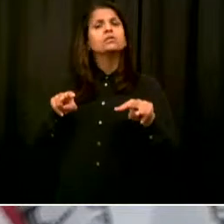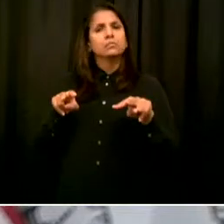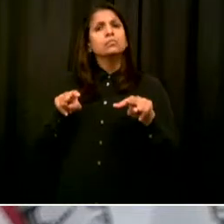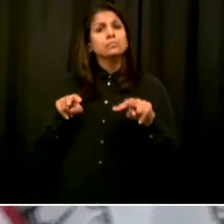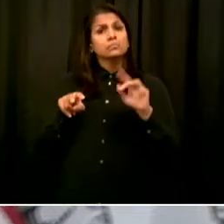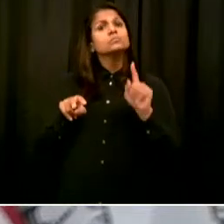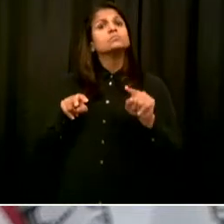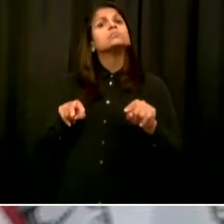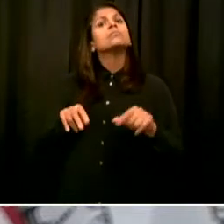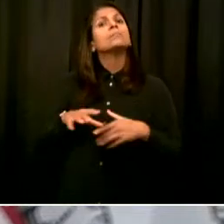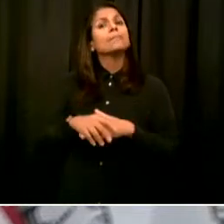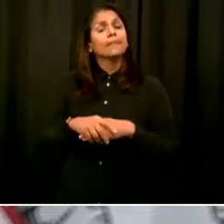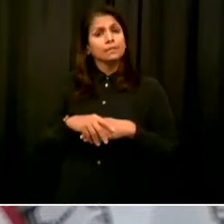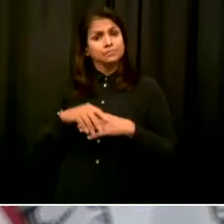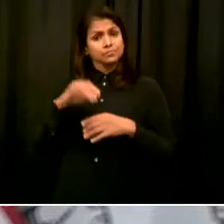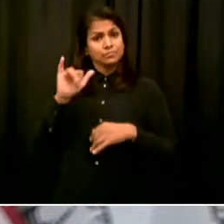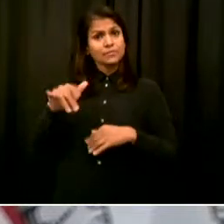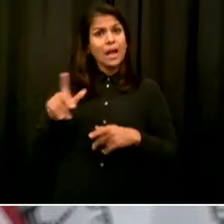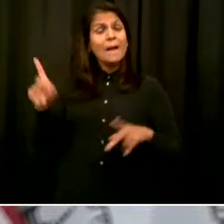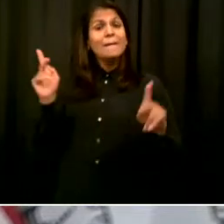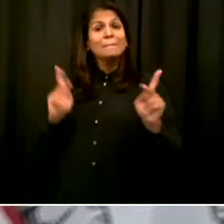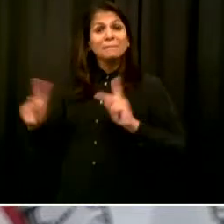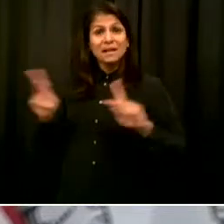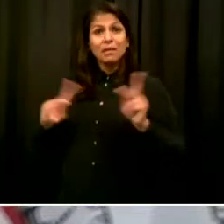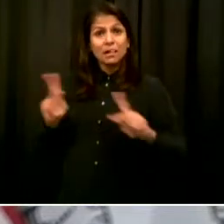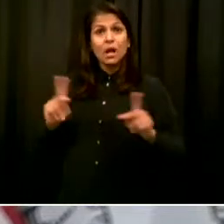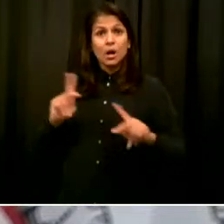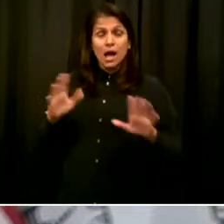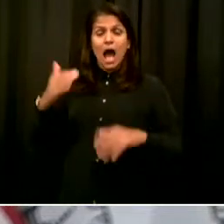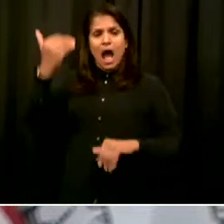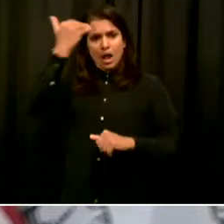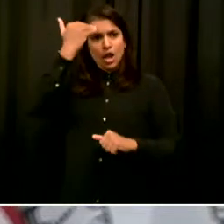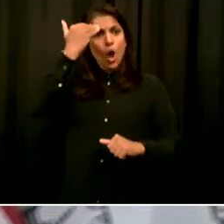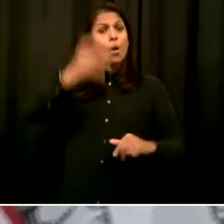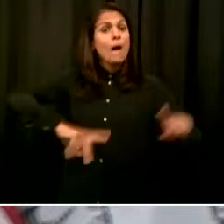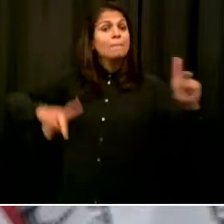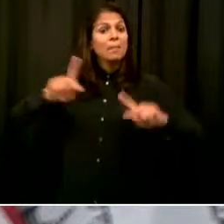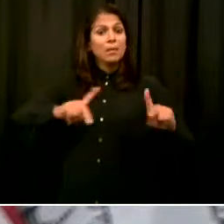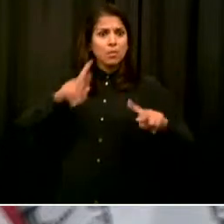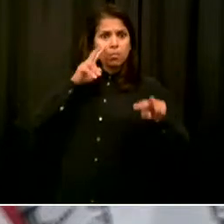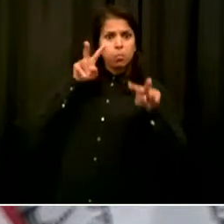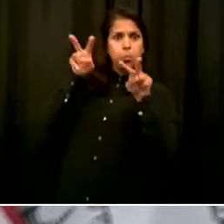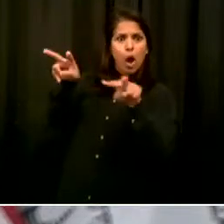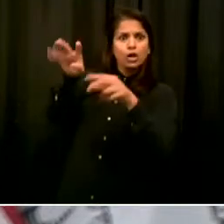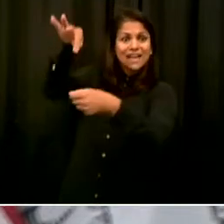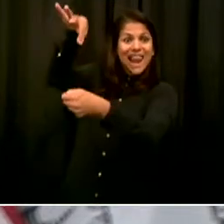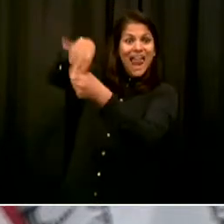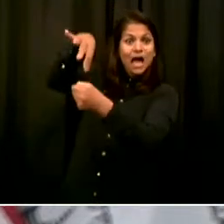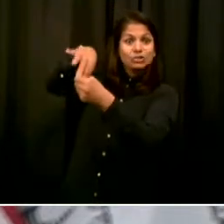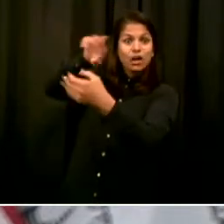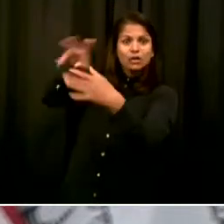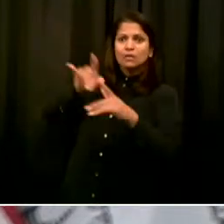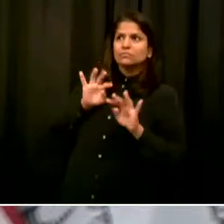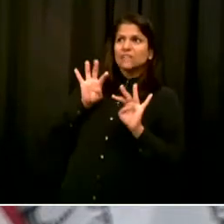PEOPLE WILL RESPOND TO WHAT HAS